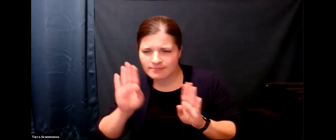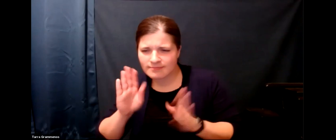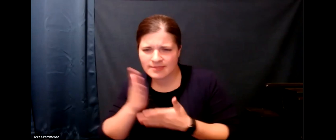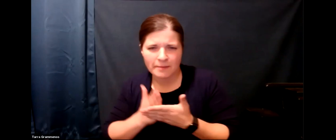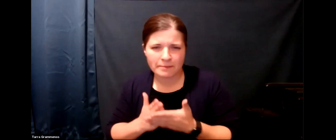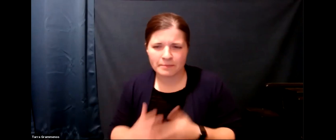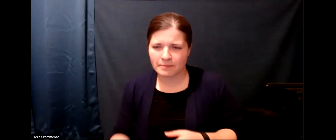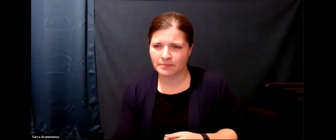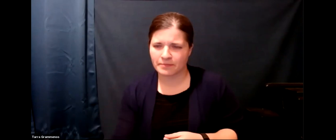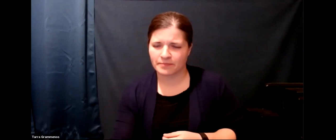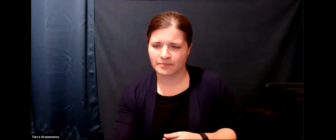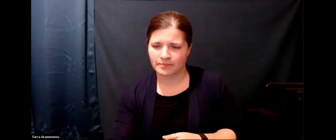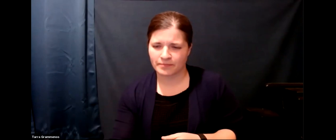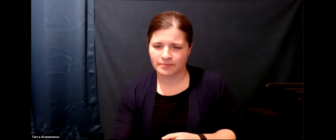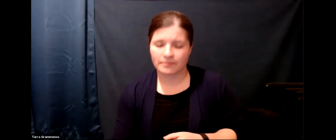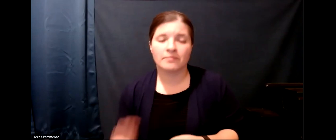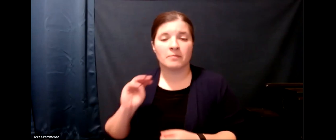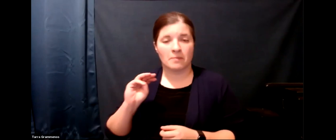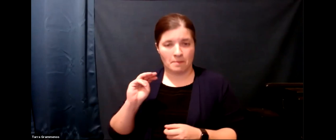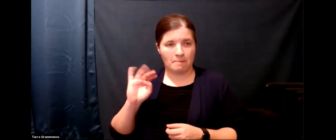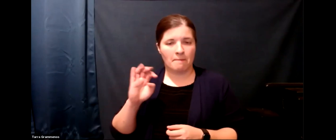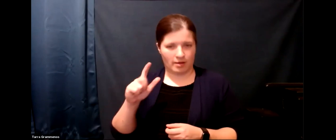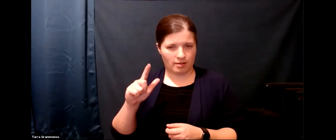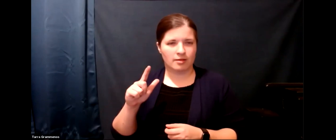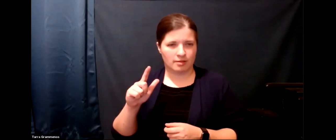Michael Wall: I have the questions that were asked.